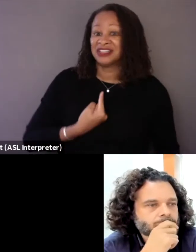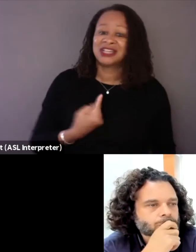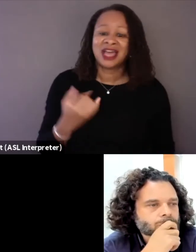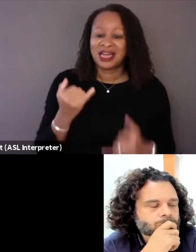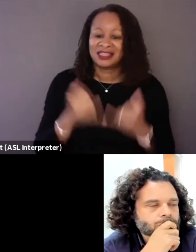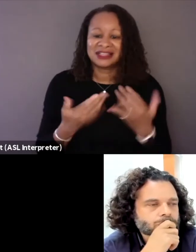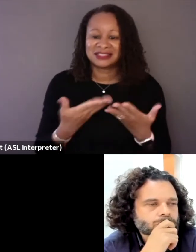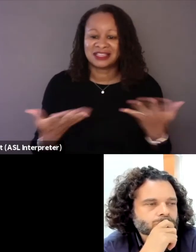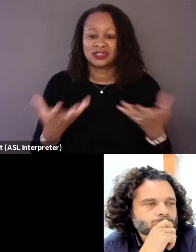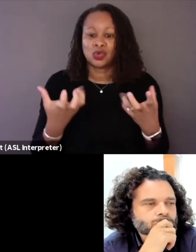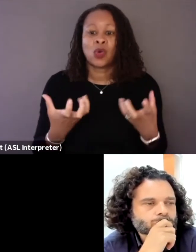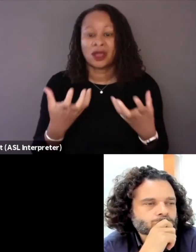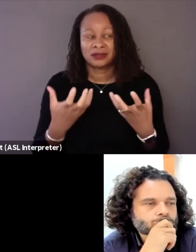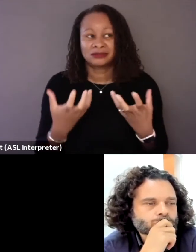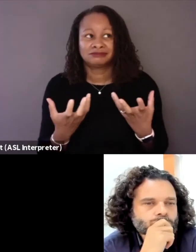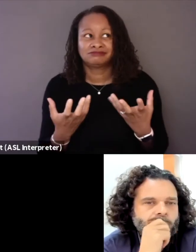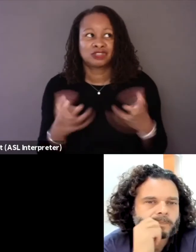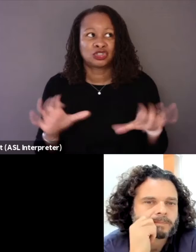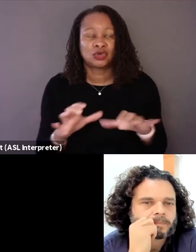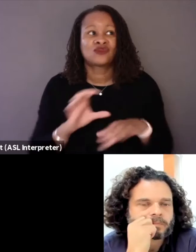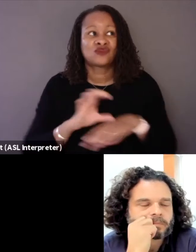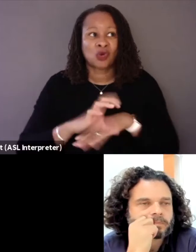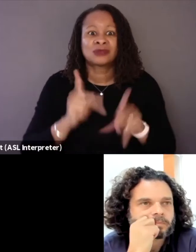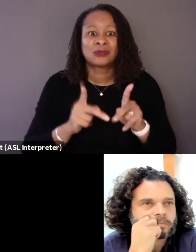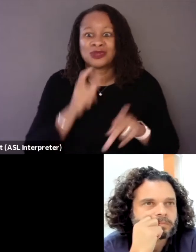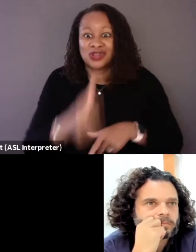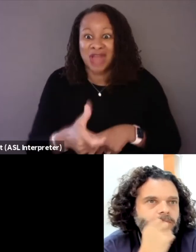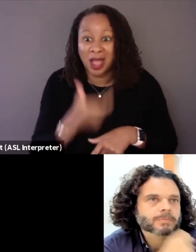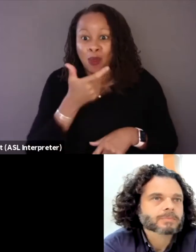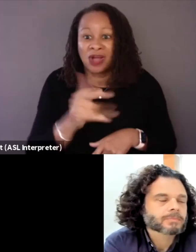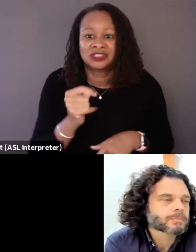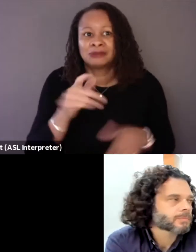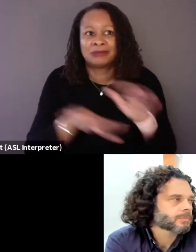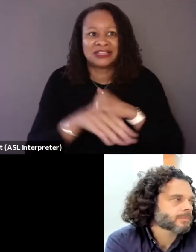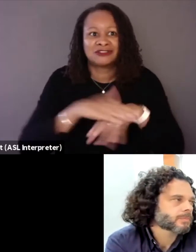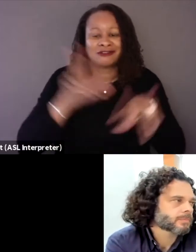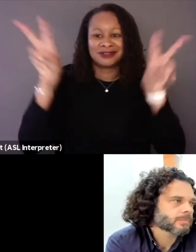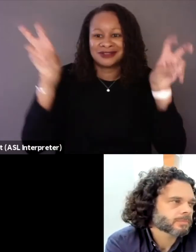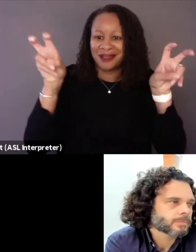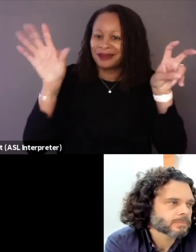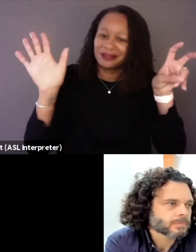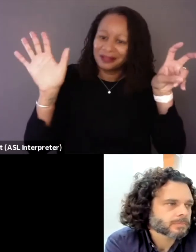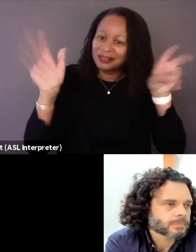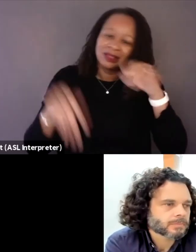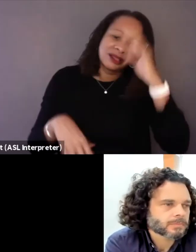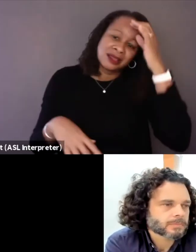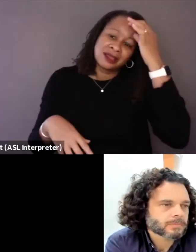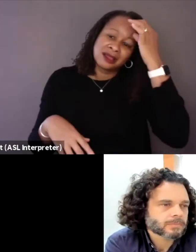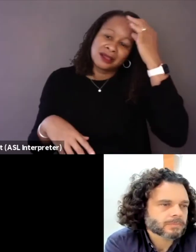make people not watch the film before it even starts, you know, but it's just, it's just so good.